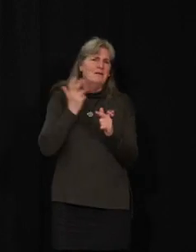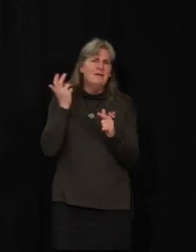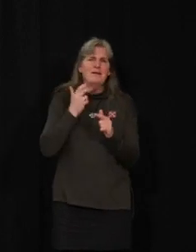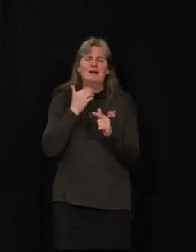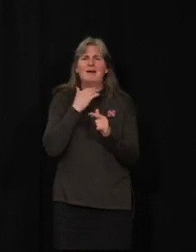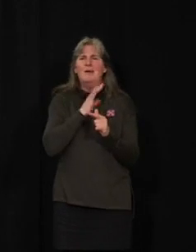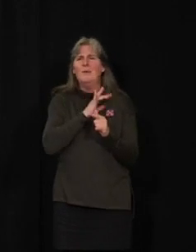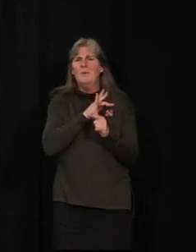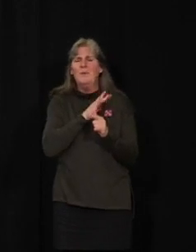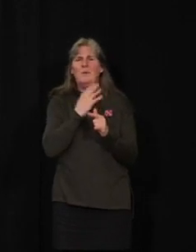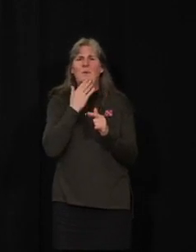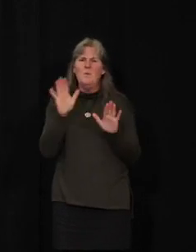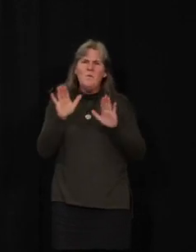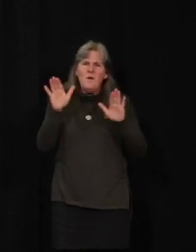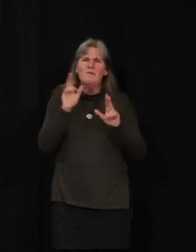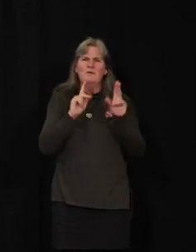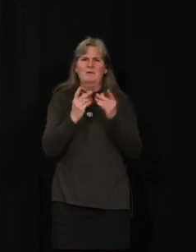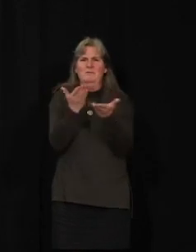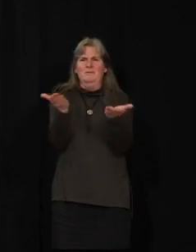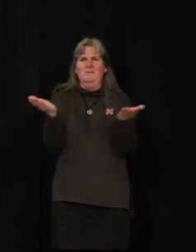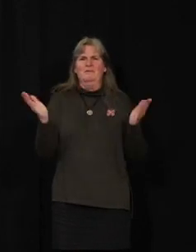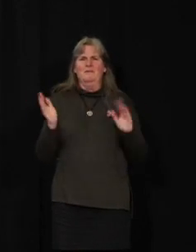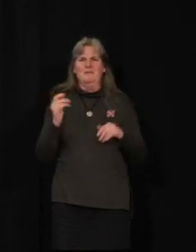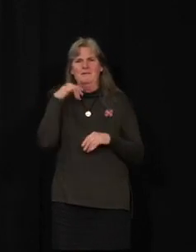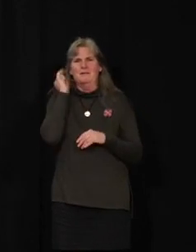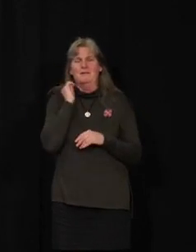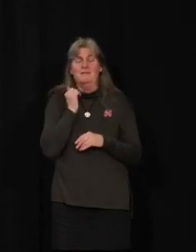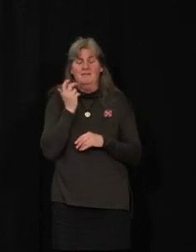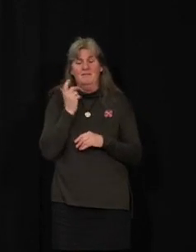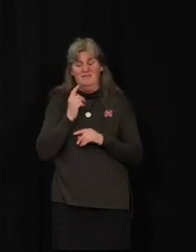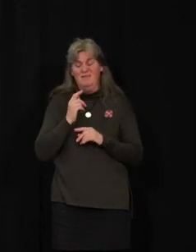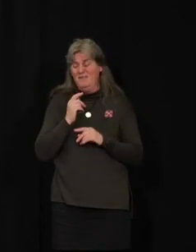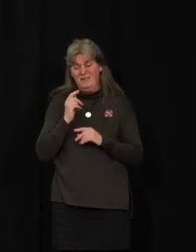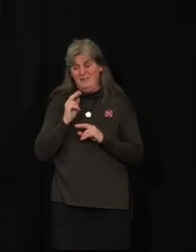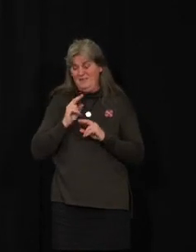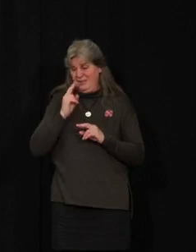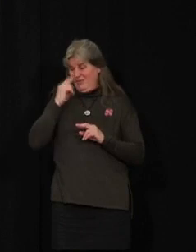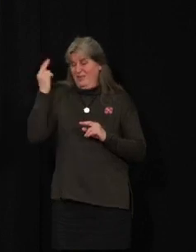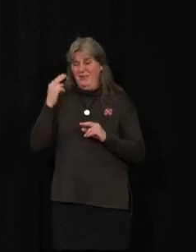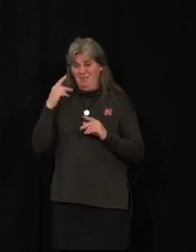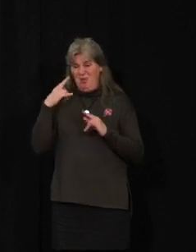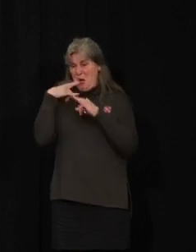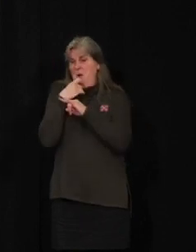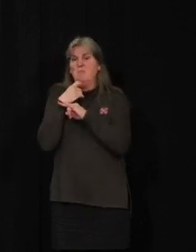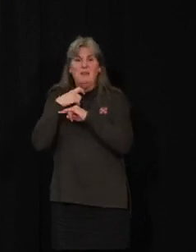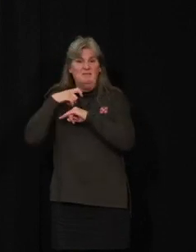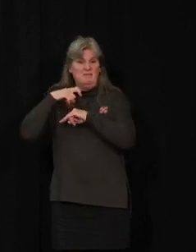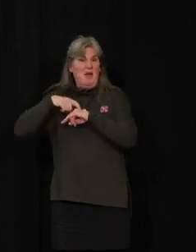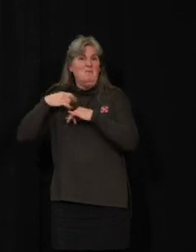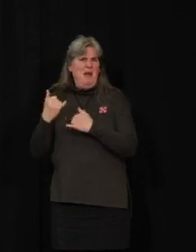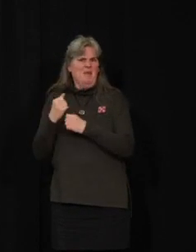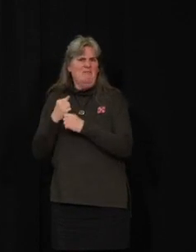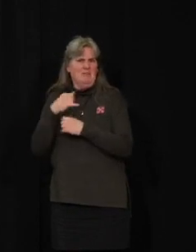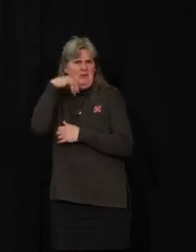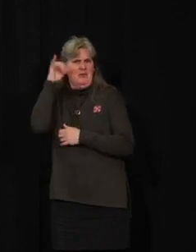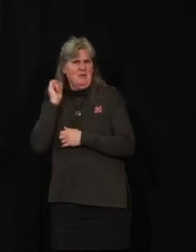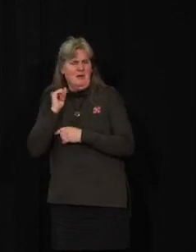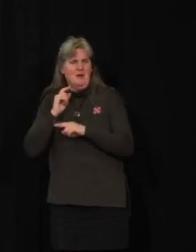such extraordinary circumstance. So as we respond with a simple "I'm fine" we also have the